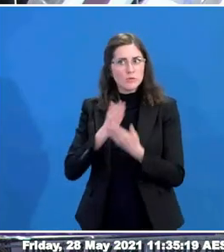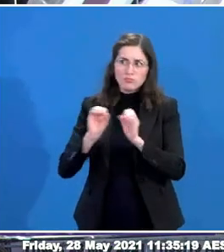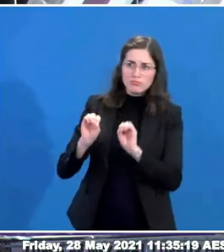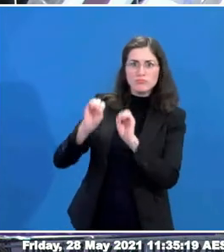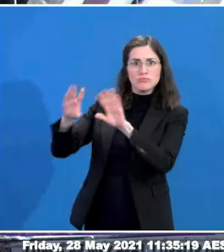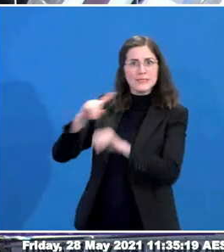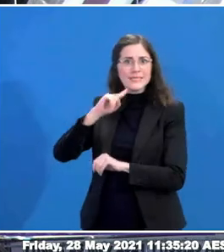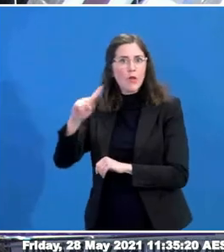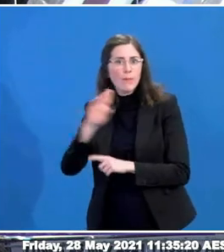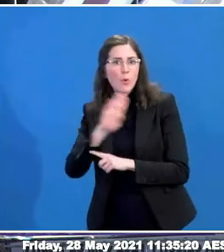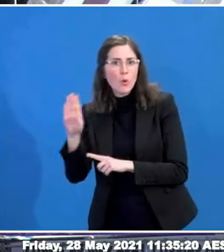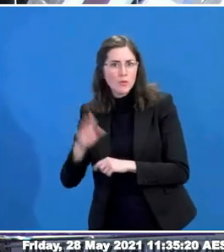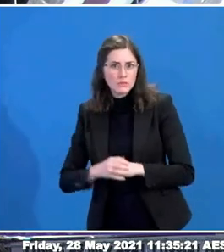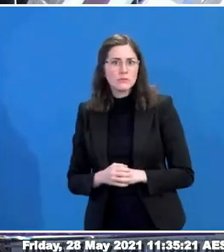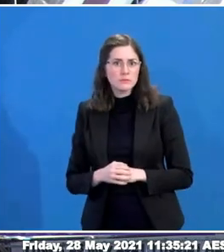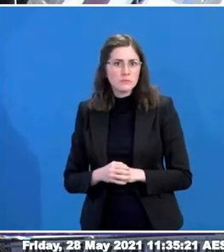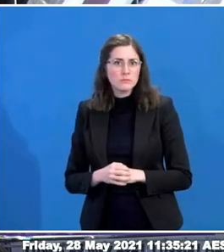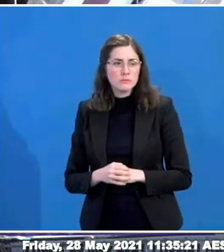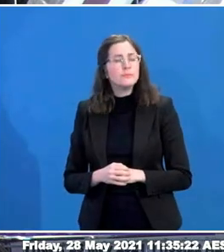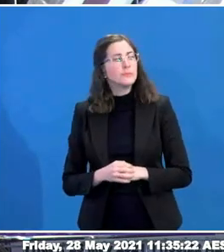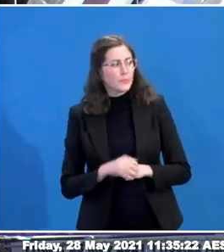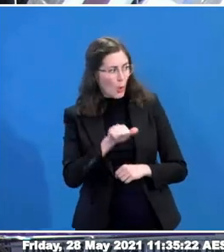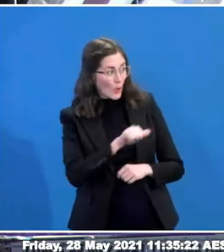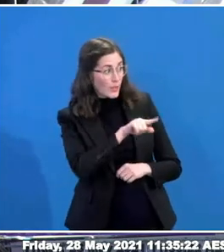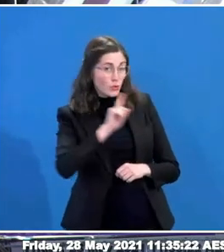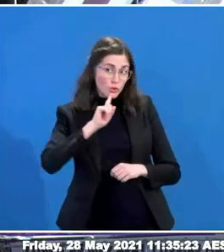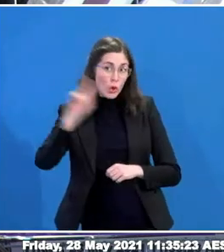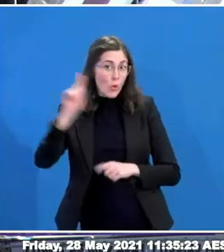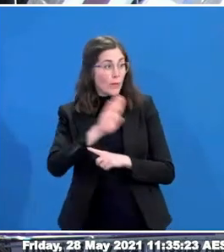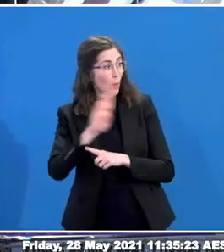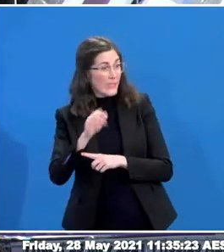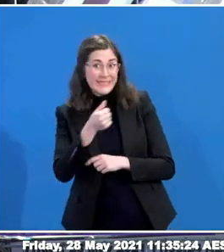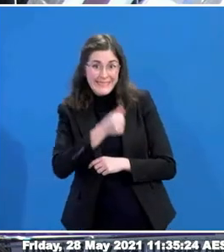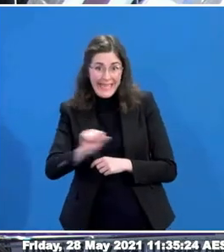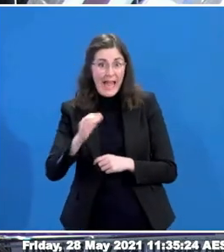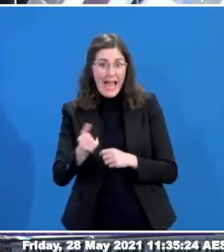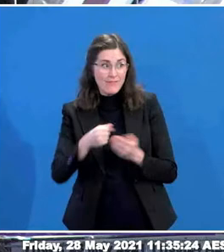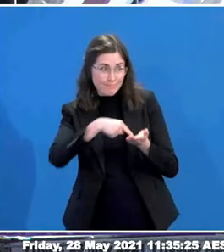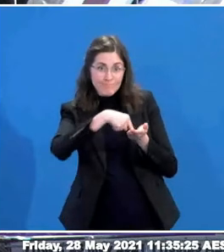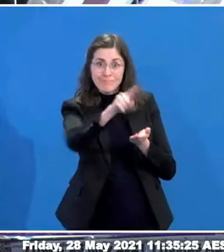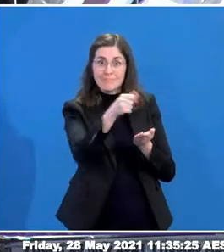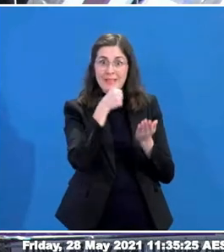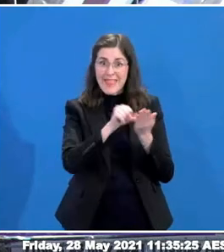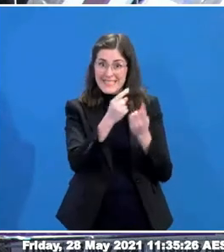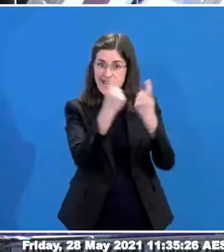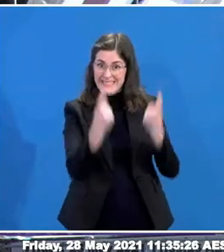And at that stage you are telling the board that the eviction still stands, and that is about a year after the eviction